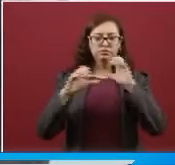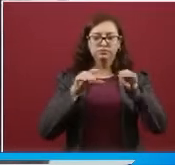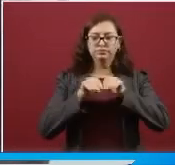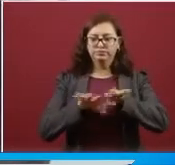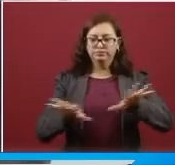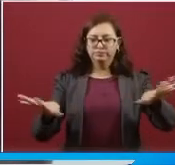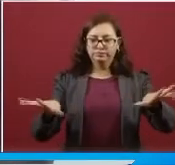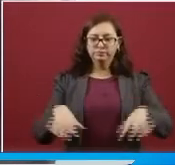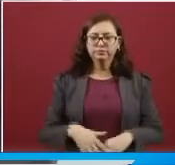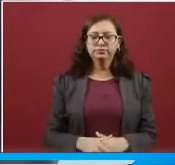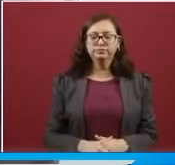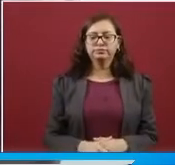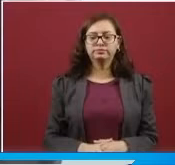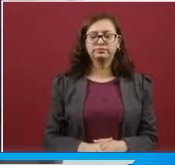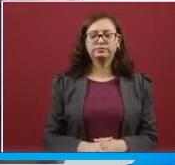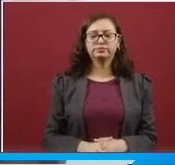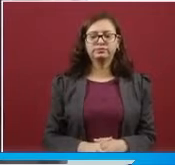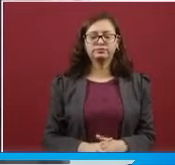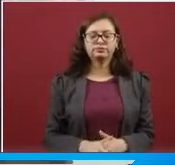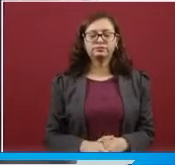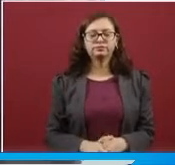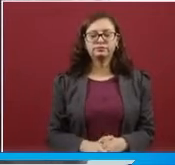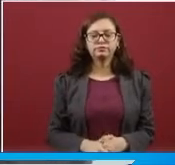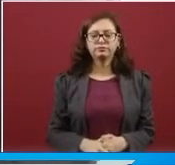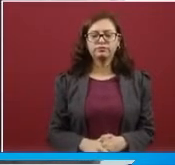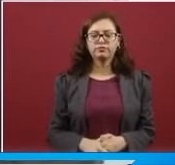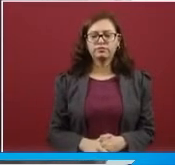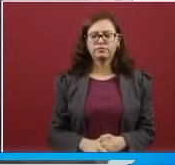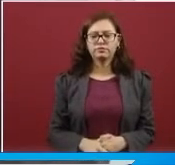the same for notes, interviews or images for journalistic purposes